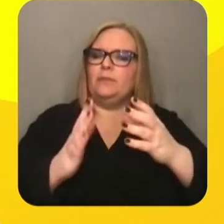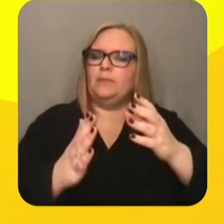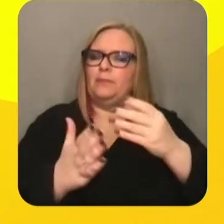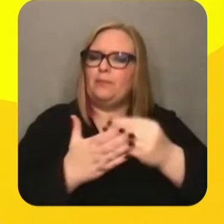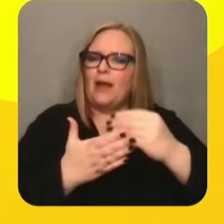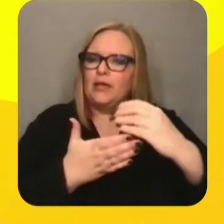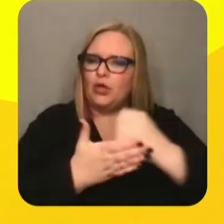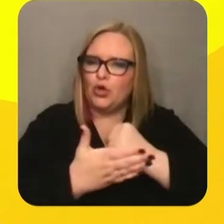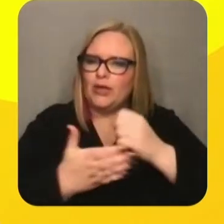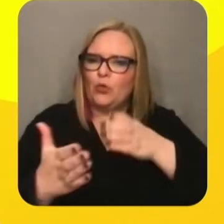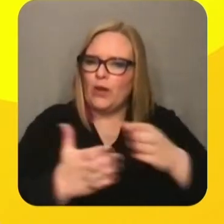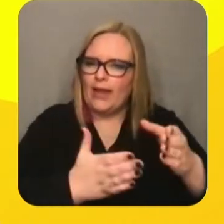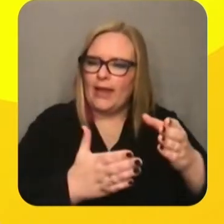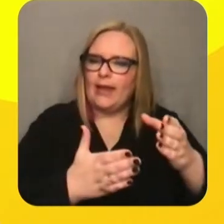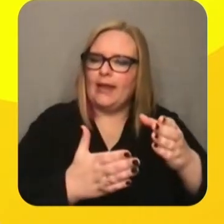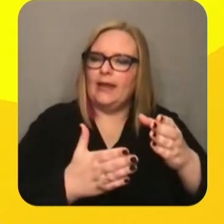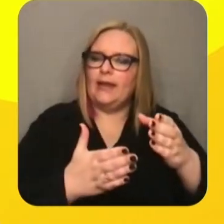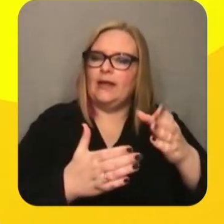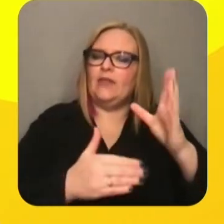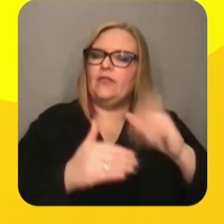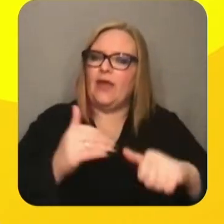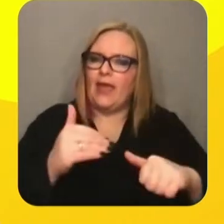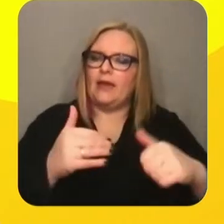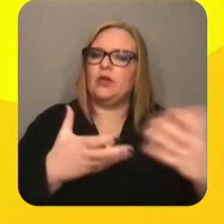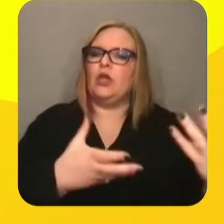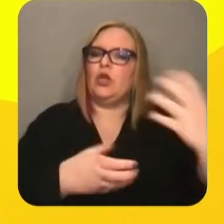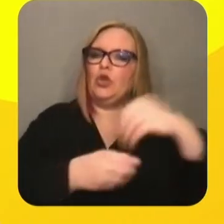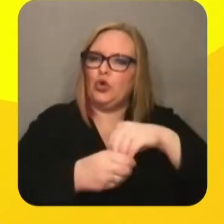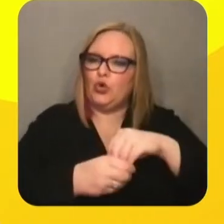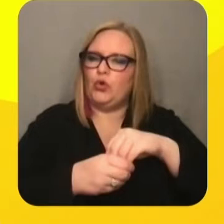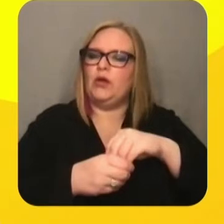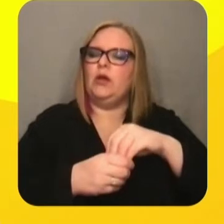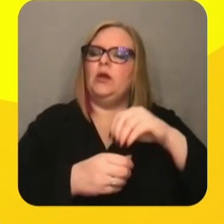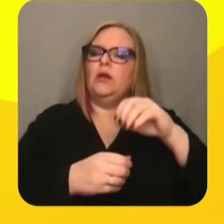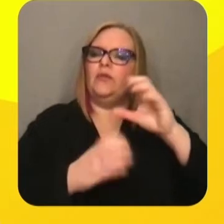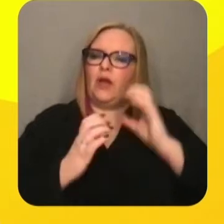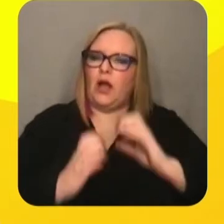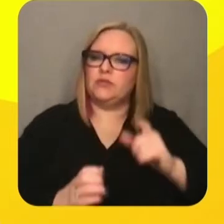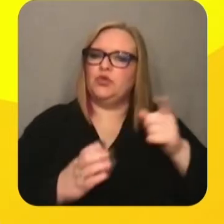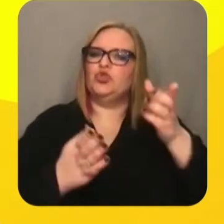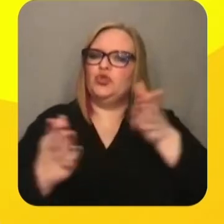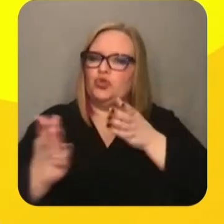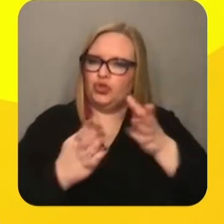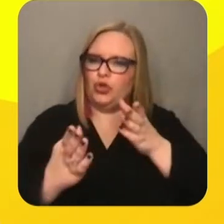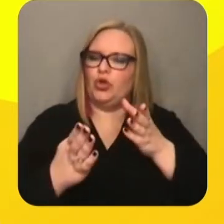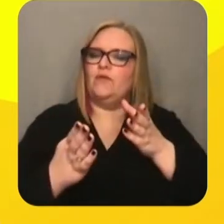than to include all the stakeholders that you serve in the conversation, in the boardroom, in the product innovation room,